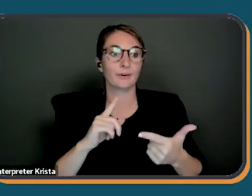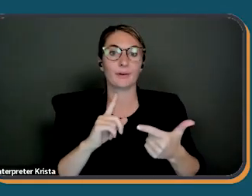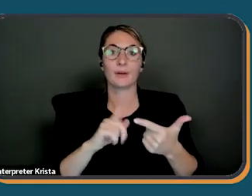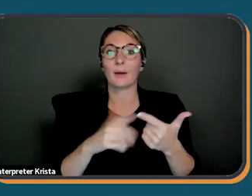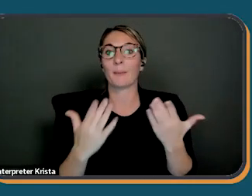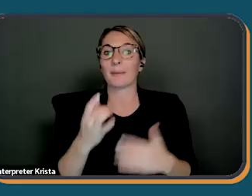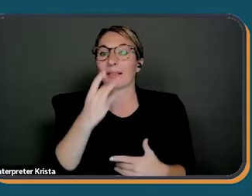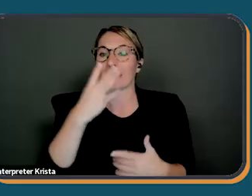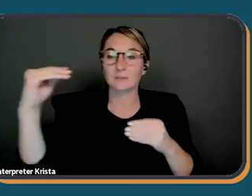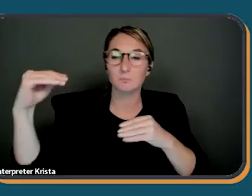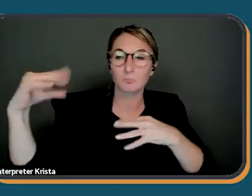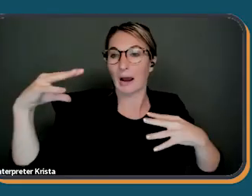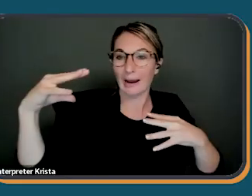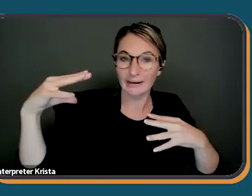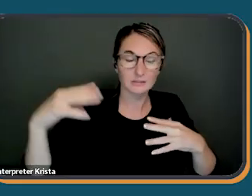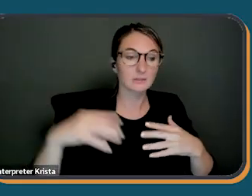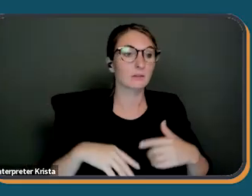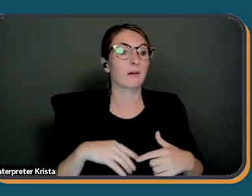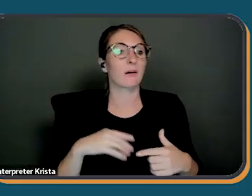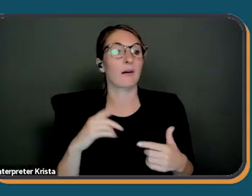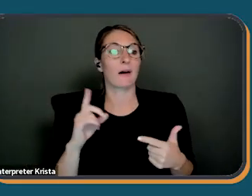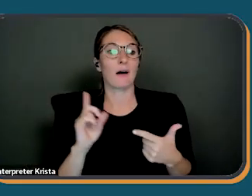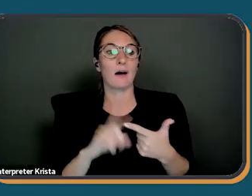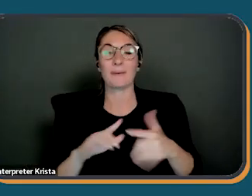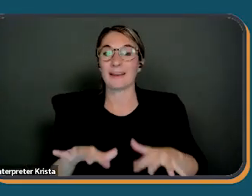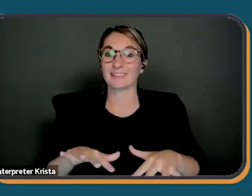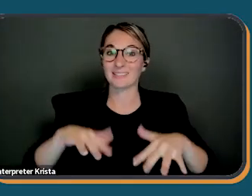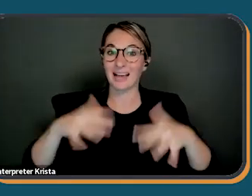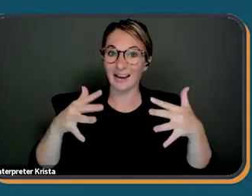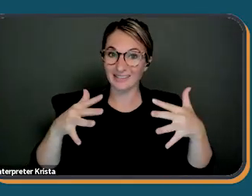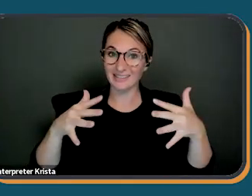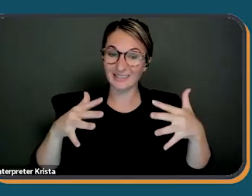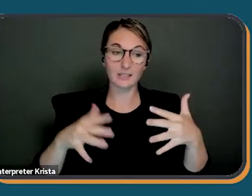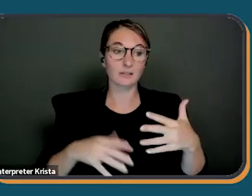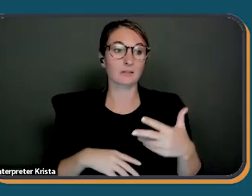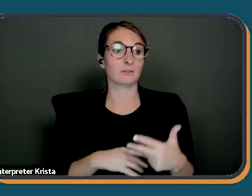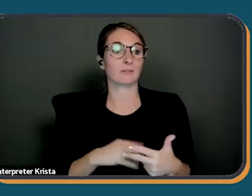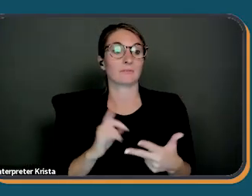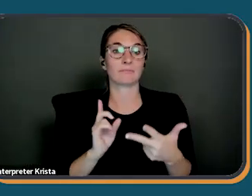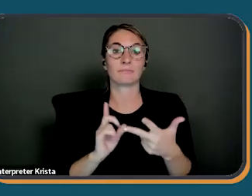especially with intimate procedures like pap smears, and communication is crucial.